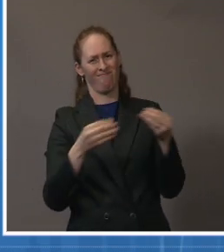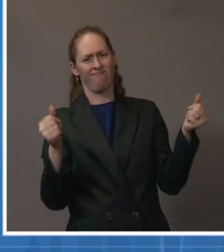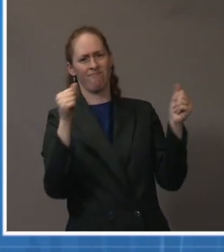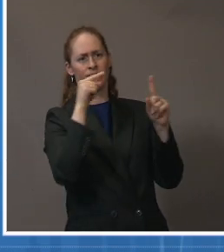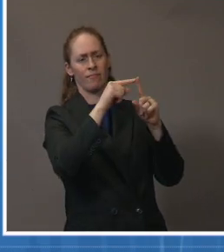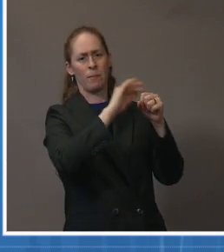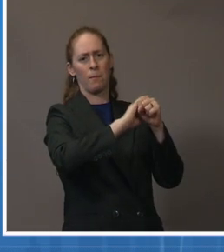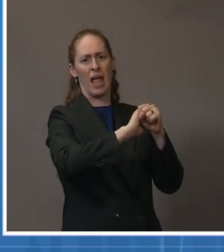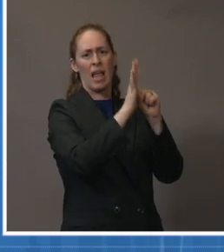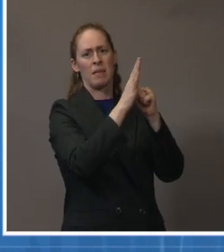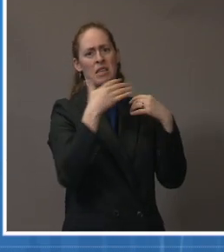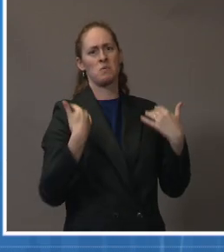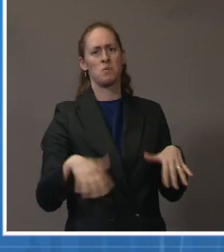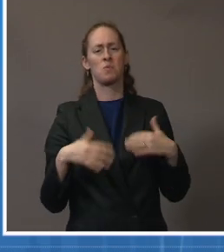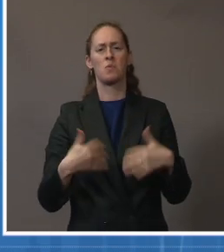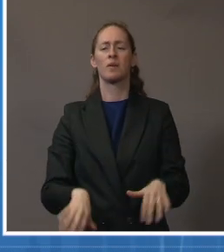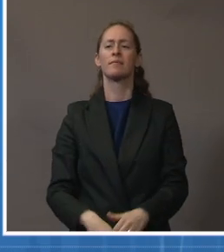Mr. Zients: Why don't we have time for one more question.